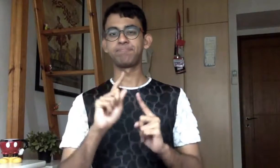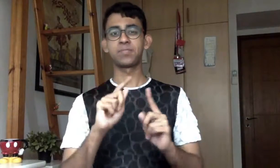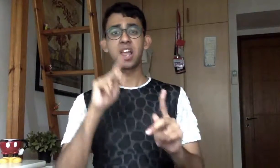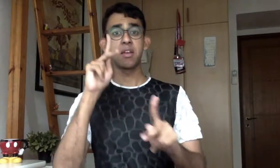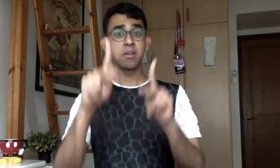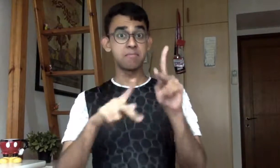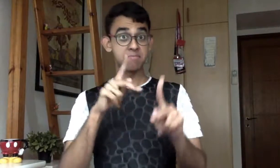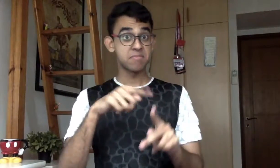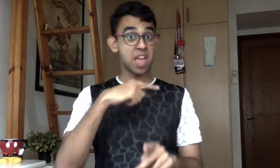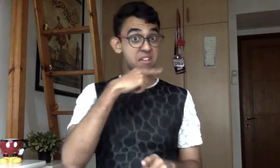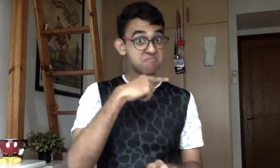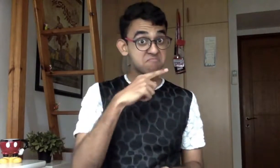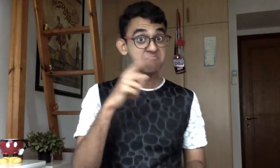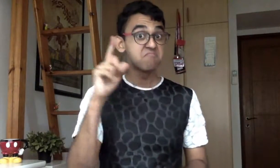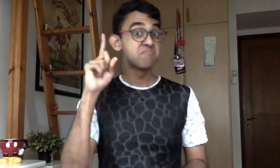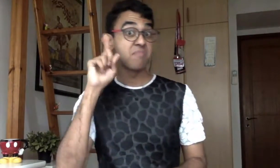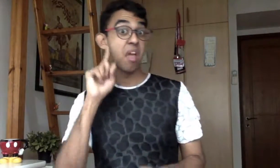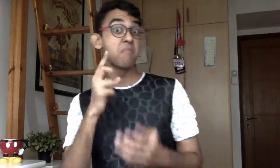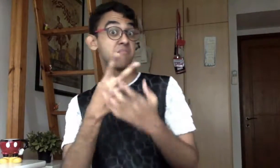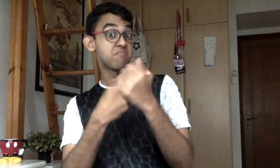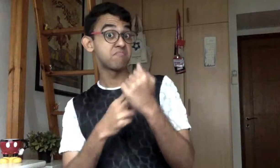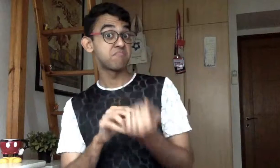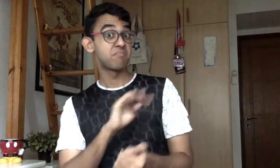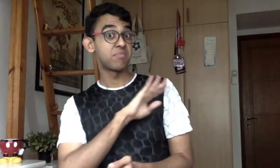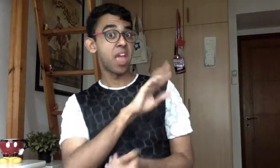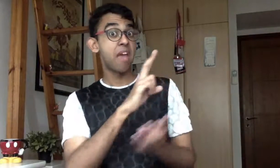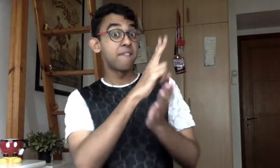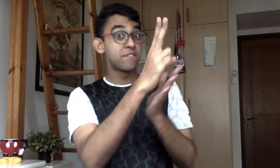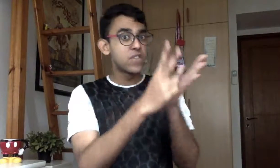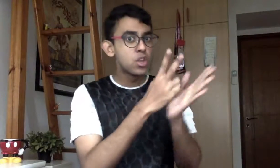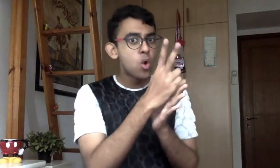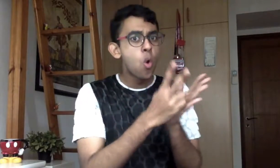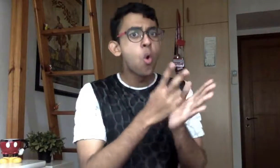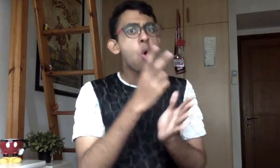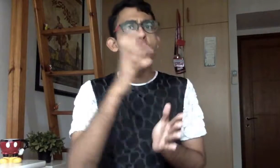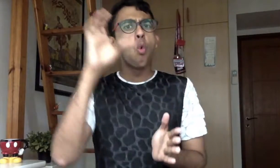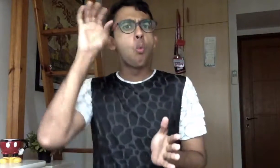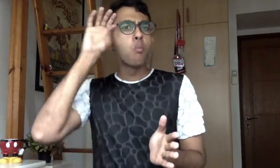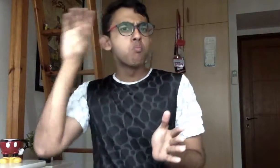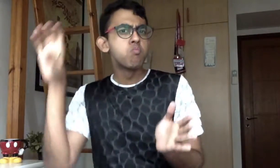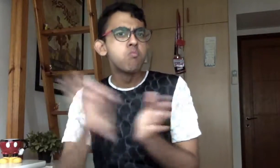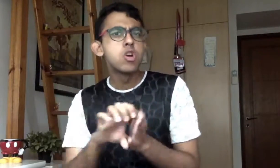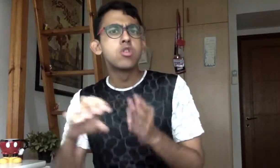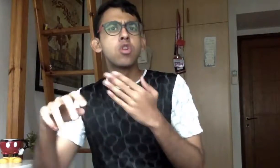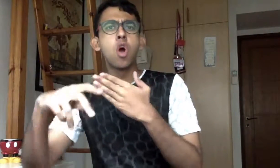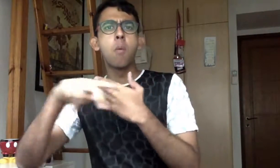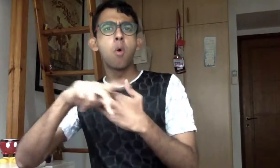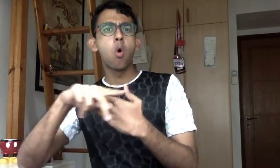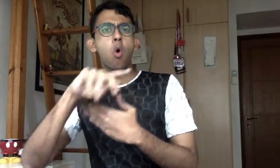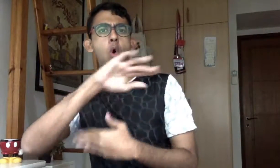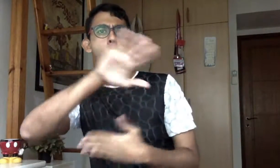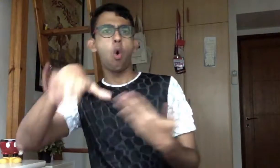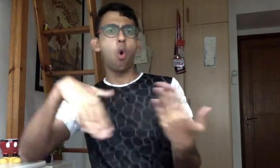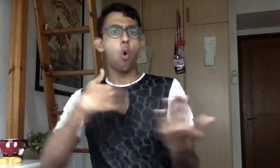Both Deaf and hearing people uploaded and shared